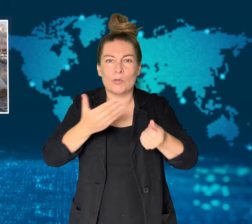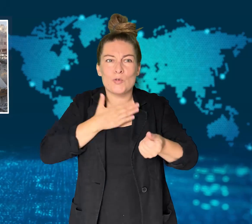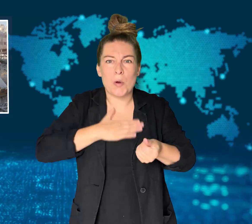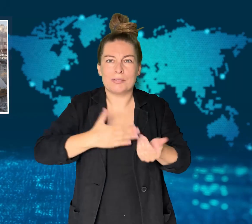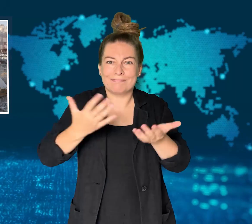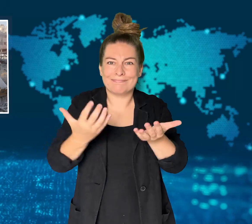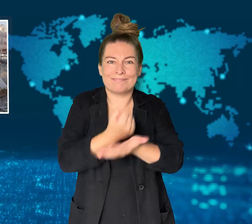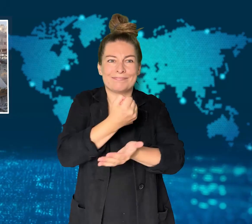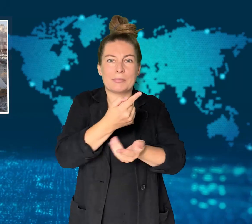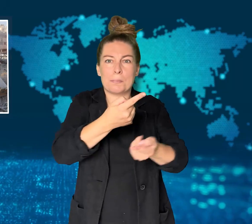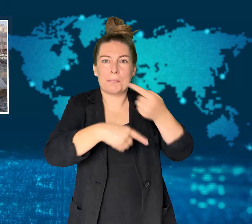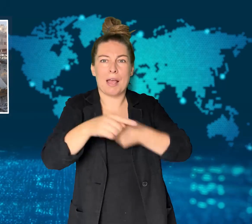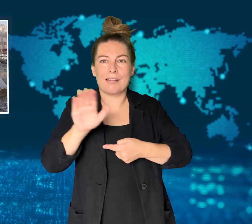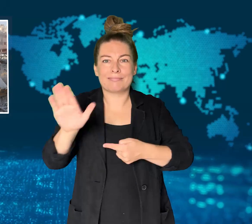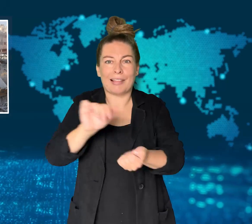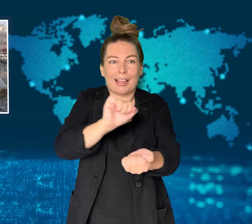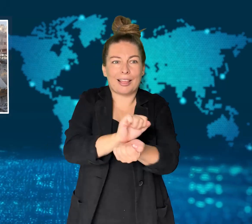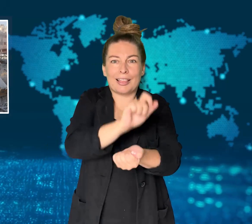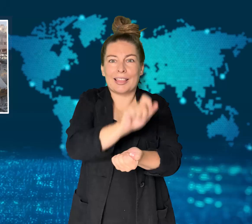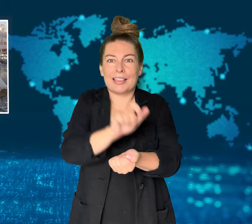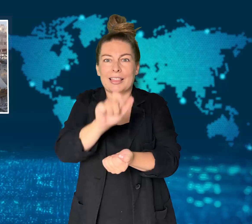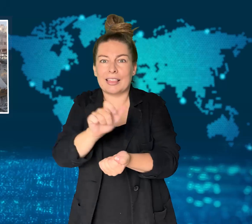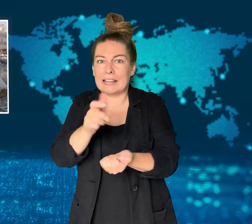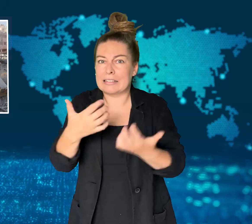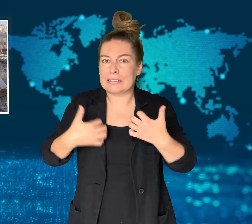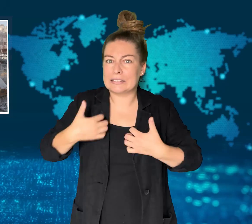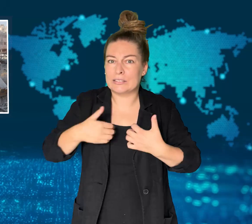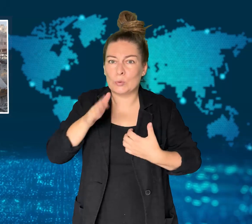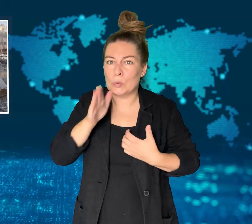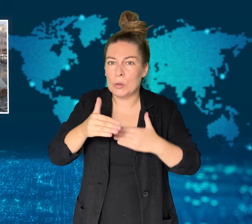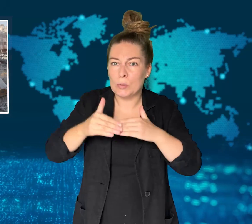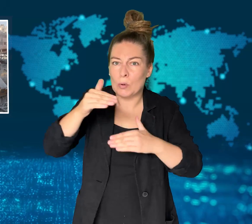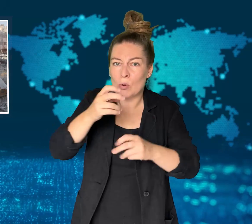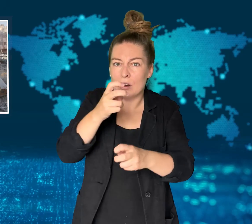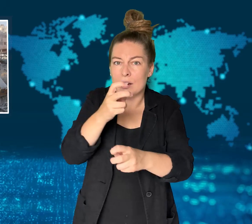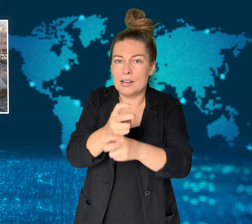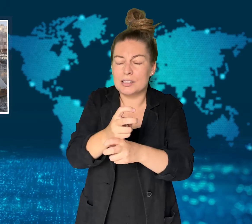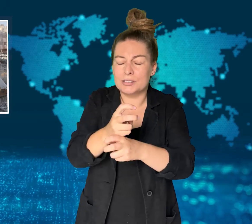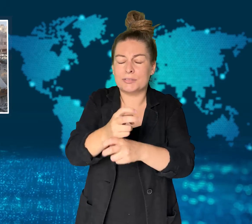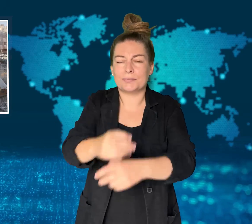but the fear of hostility is high.